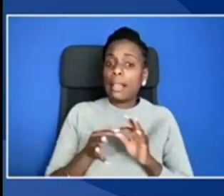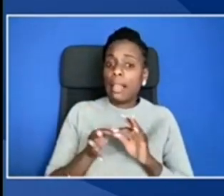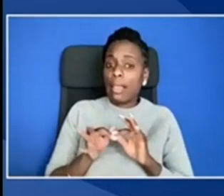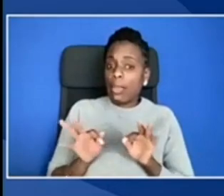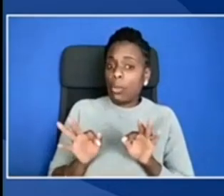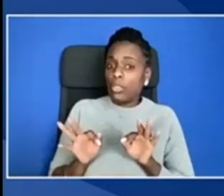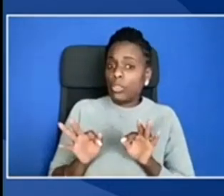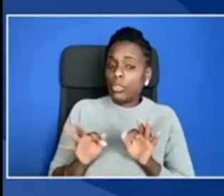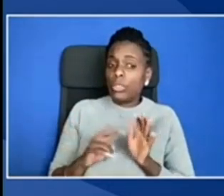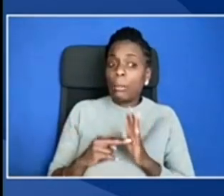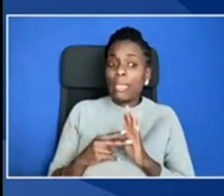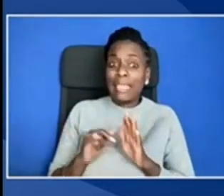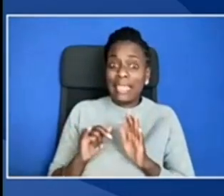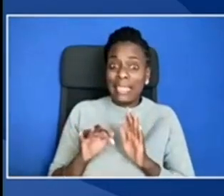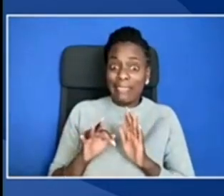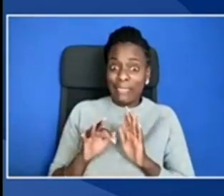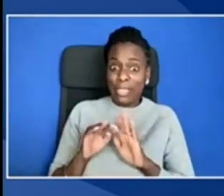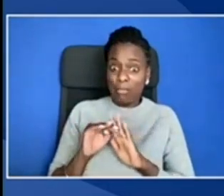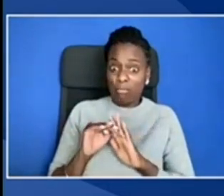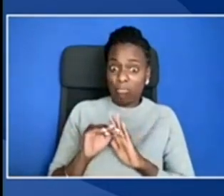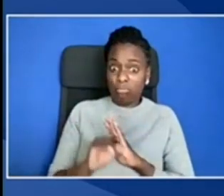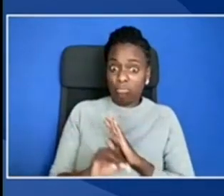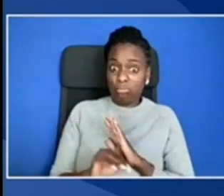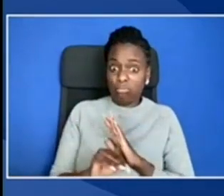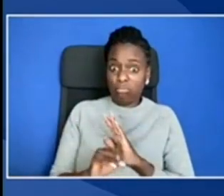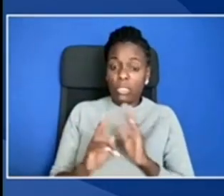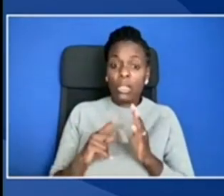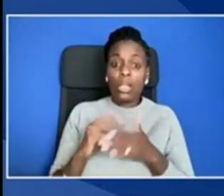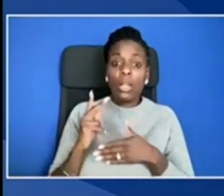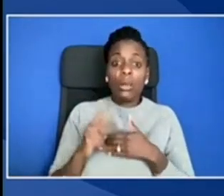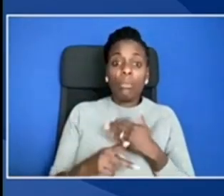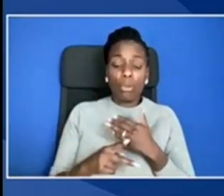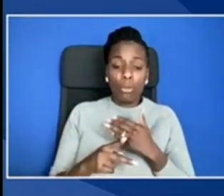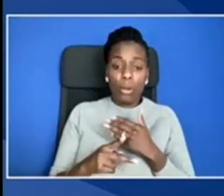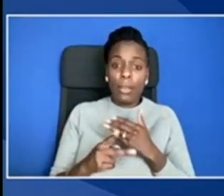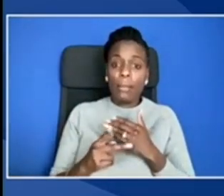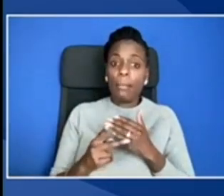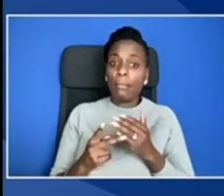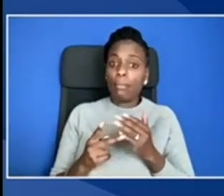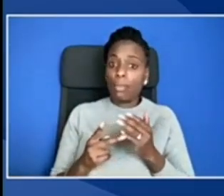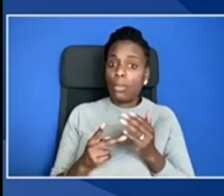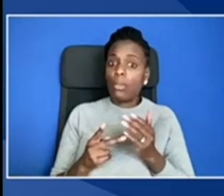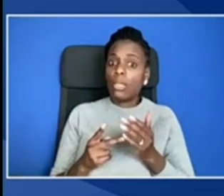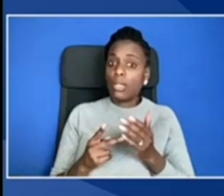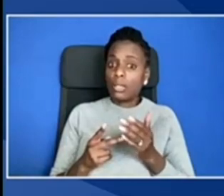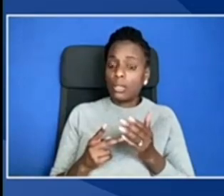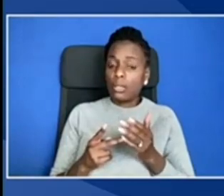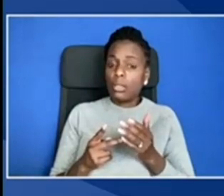if things went poorly and that the program continued to go in that direction, that the borrower would lose entitlement to